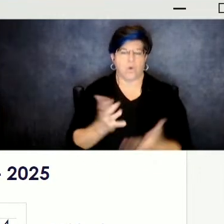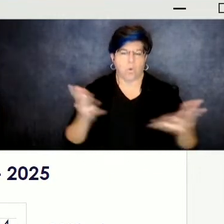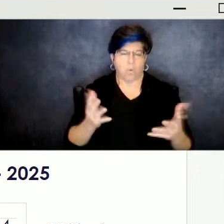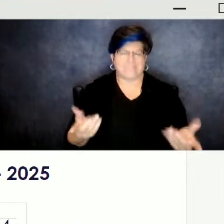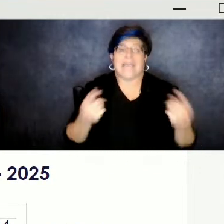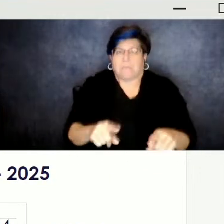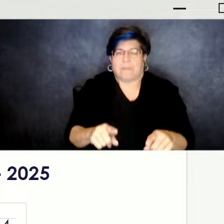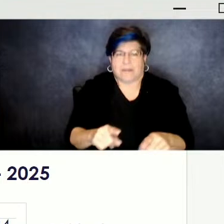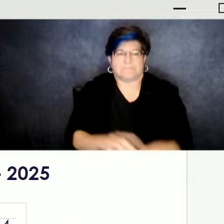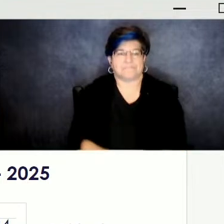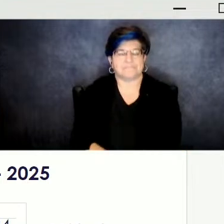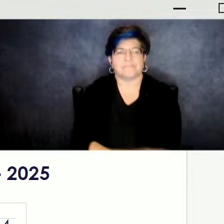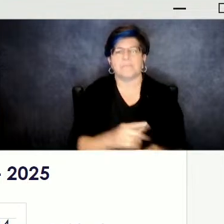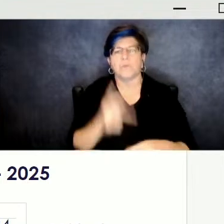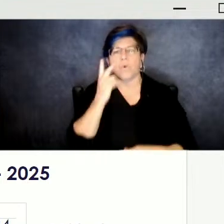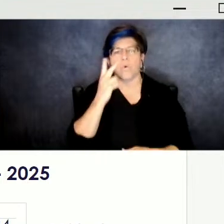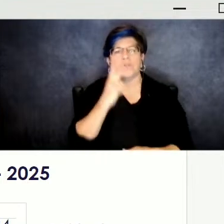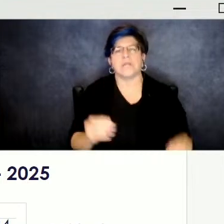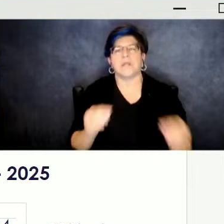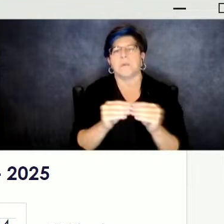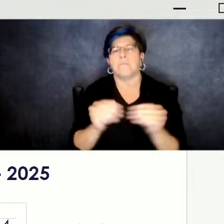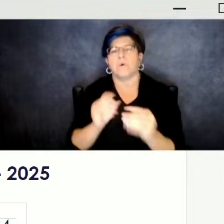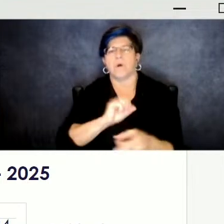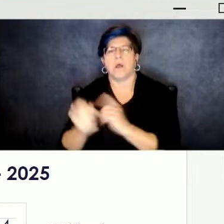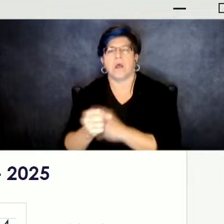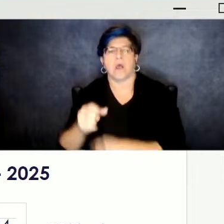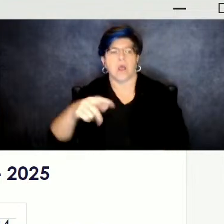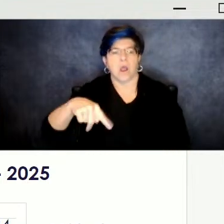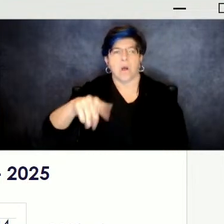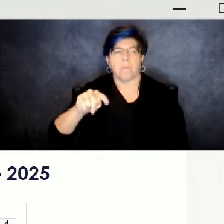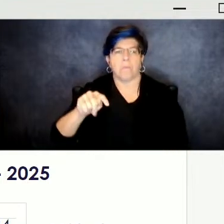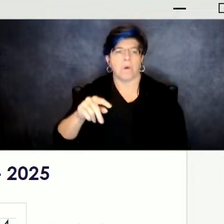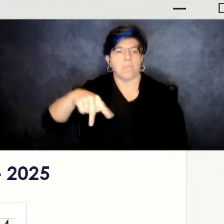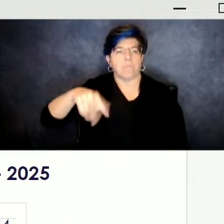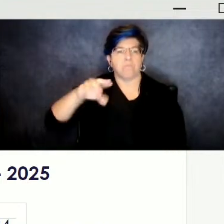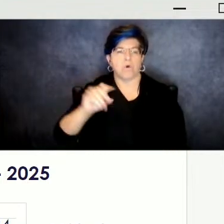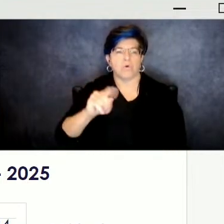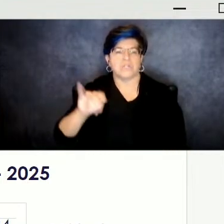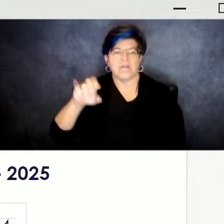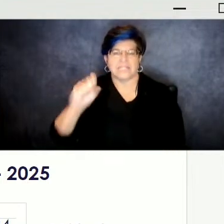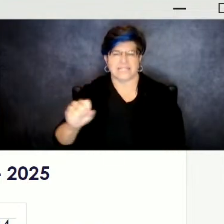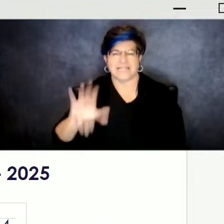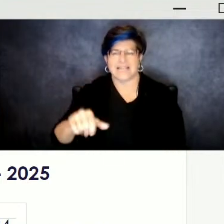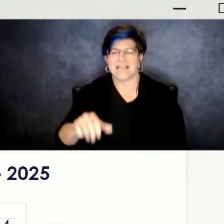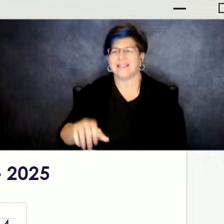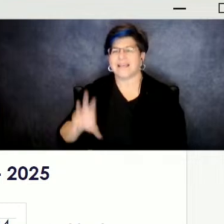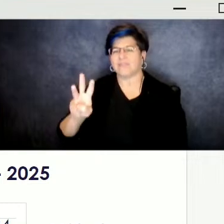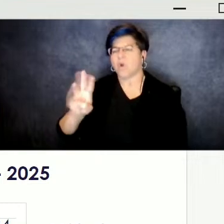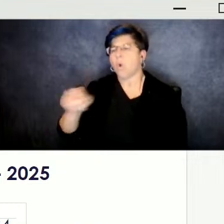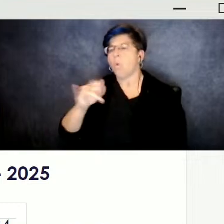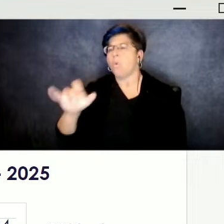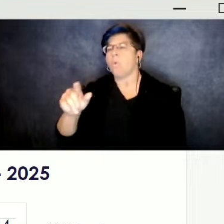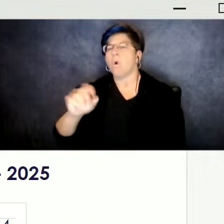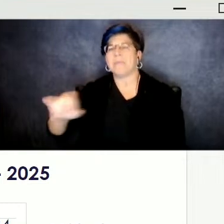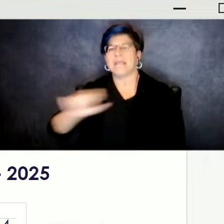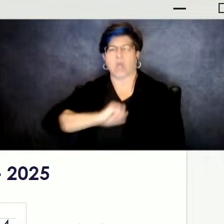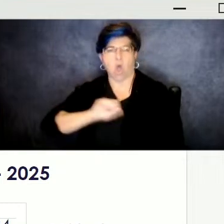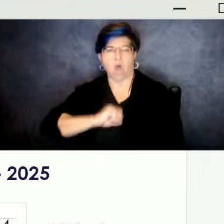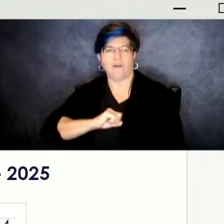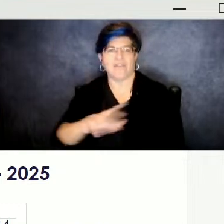IMPORTANT IMPORTANT PART OF SORT OF OF WHAT'S EMERGING. WE'RE ALSO SEEING A GROWING